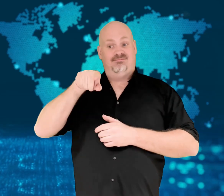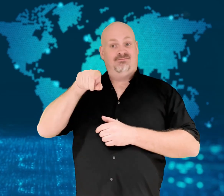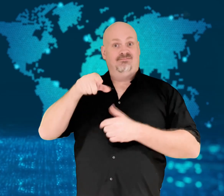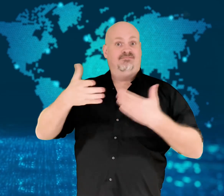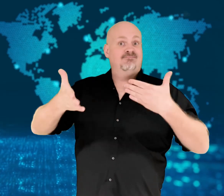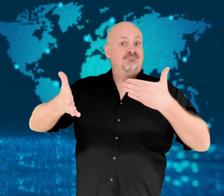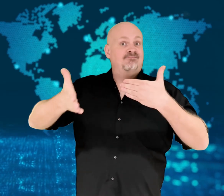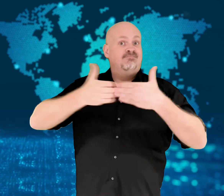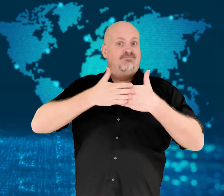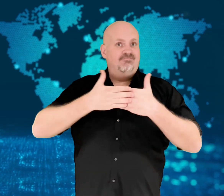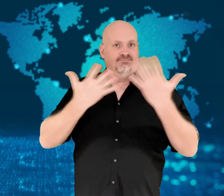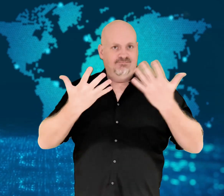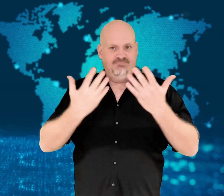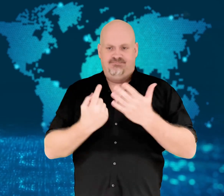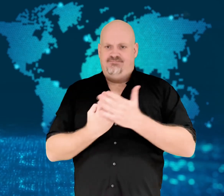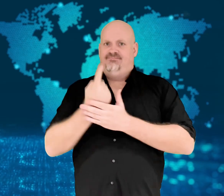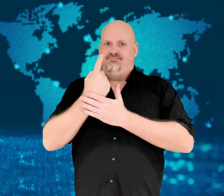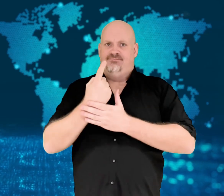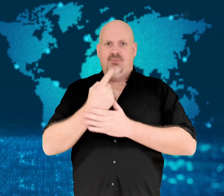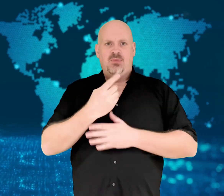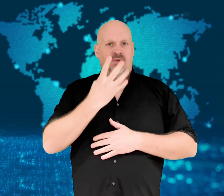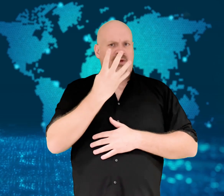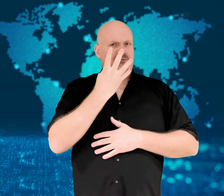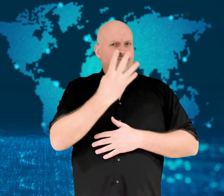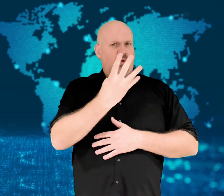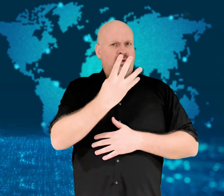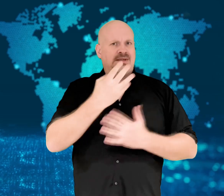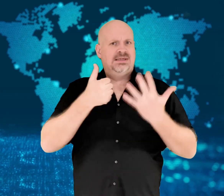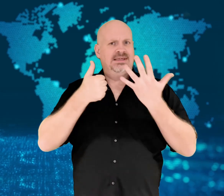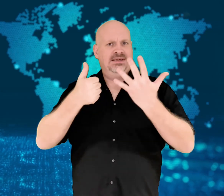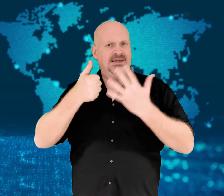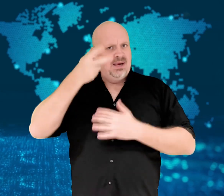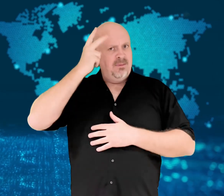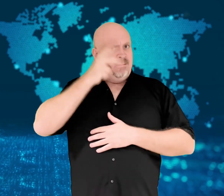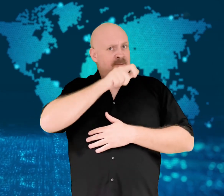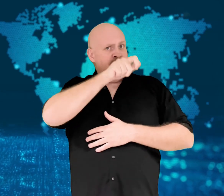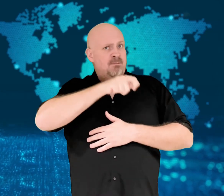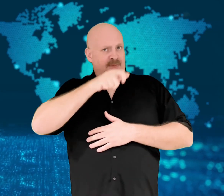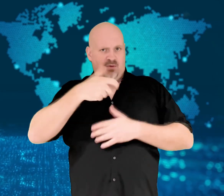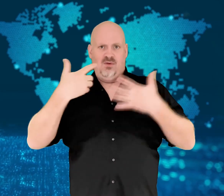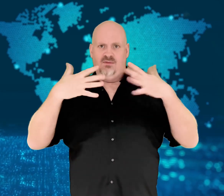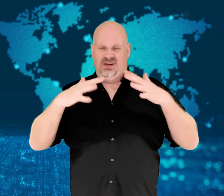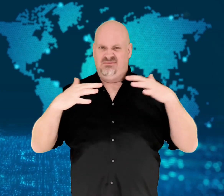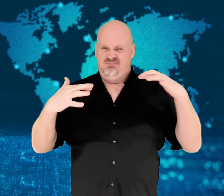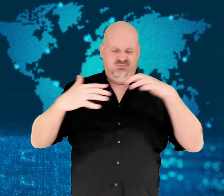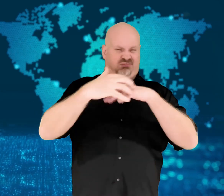in a clash between protesters and authorities.